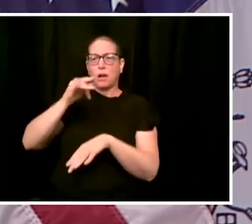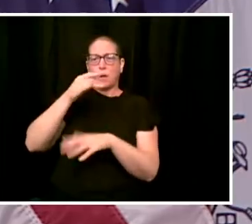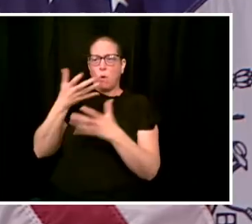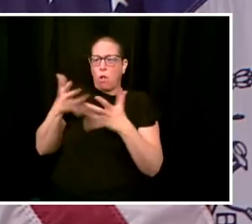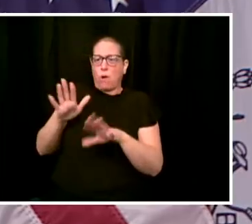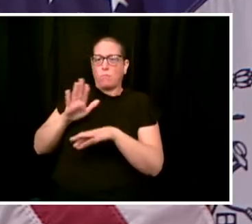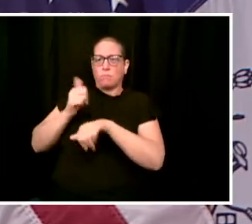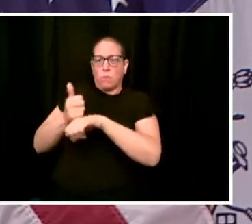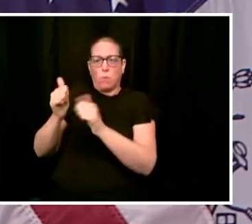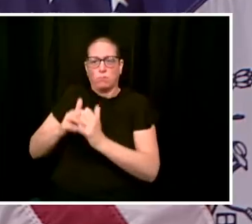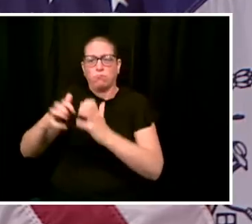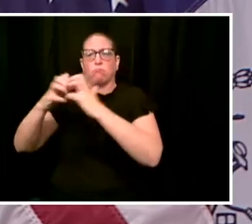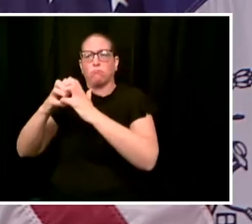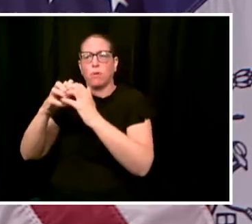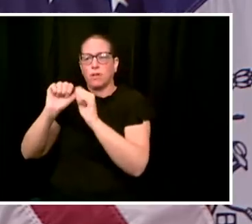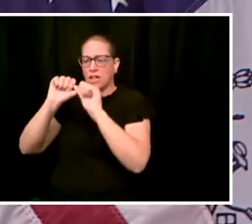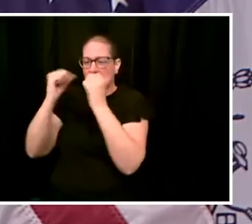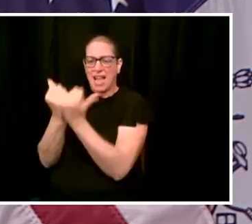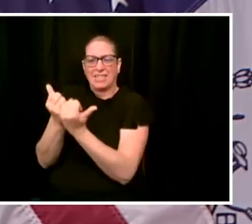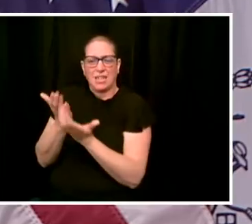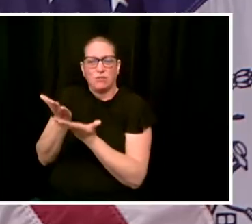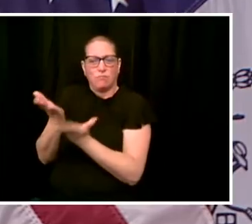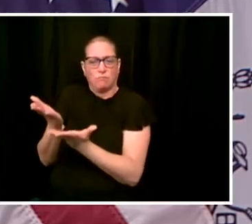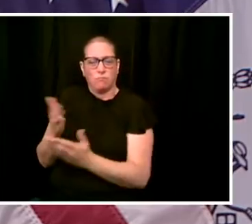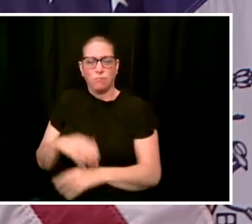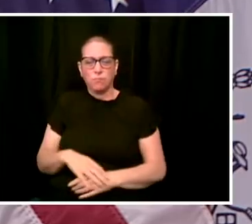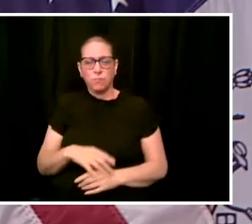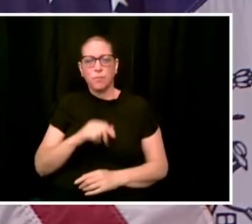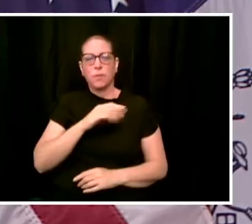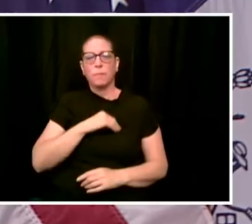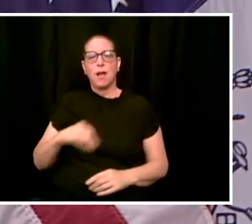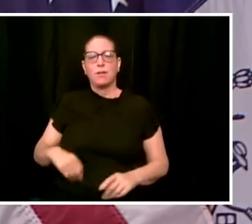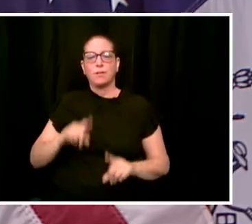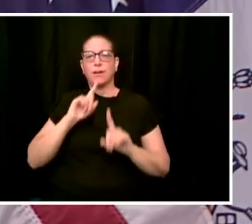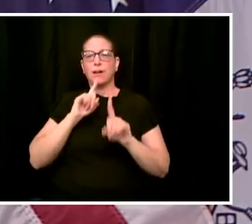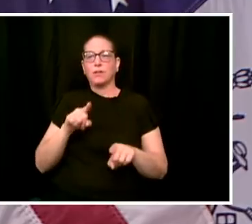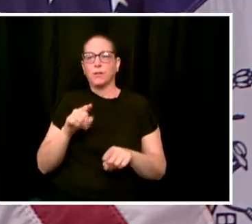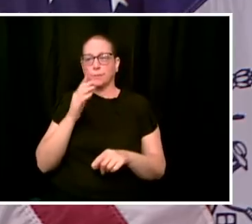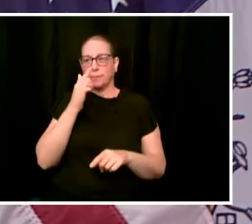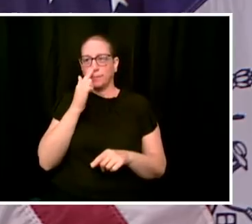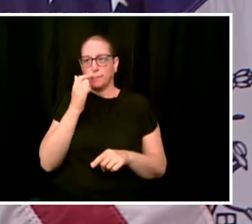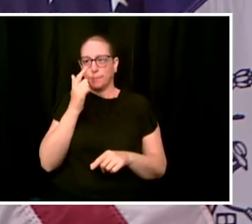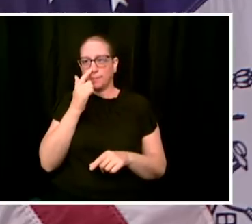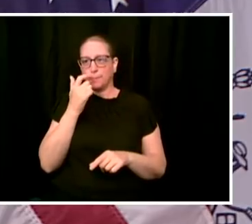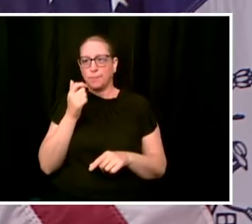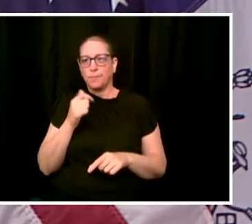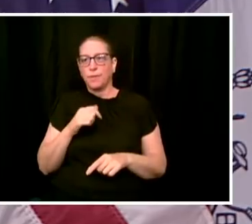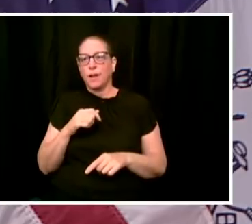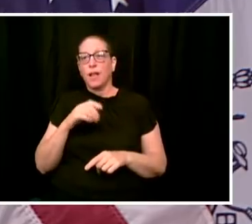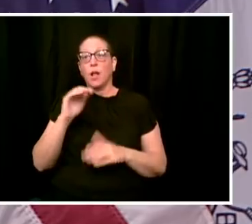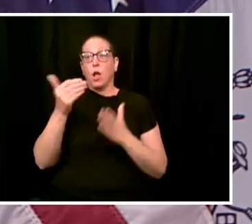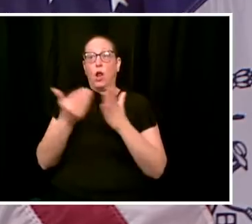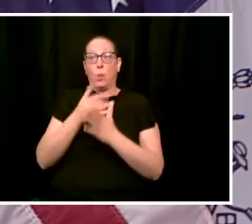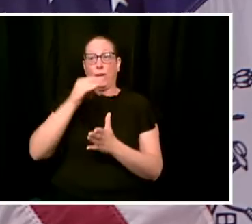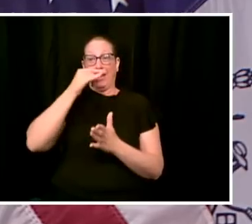H TANK YOU. LET GO TO DR. BALBO.